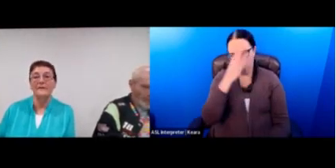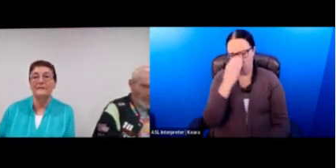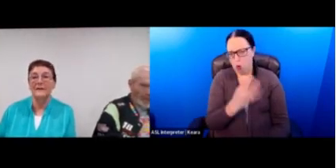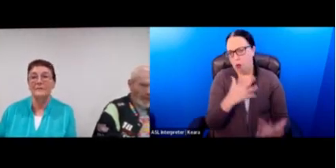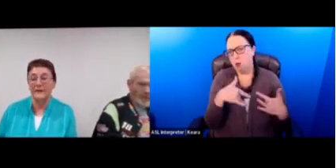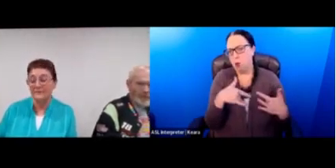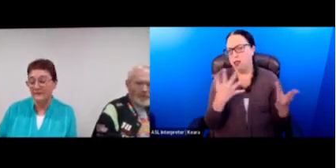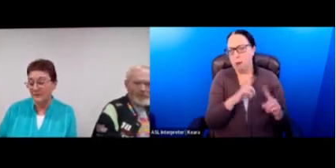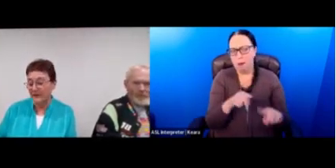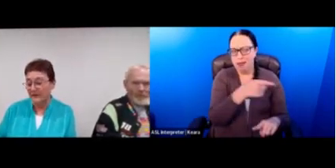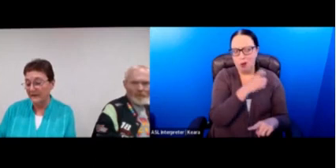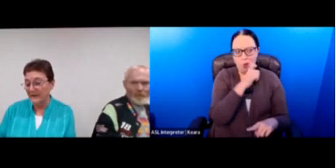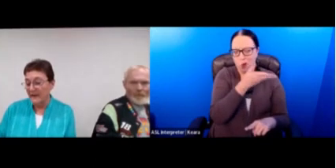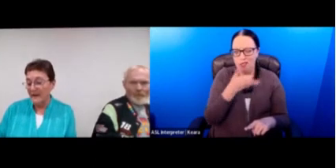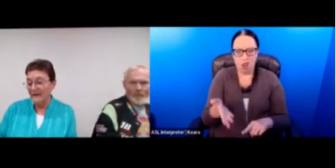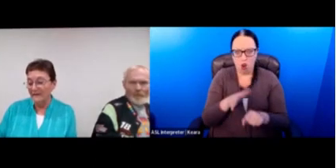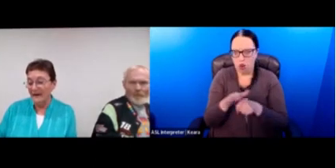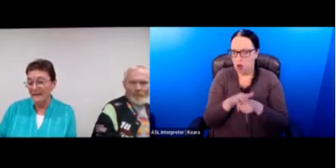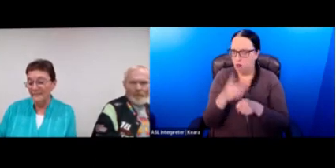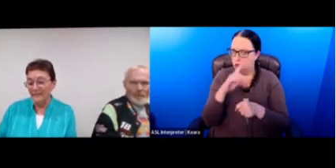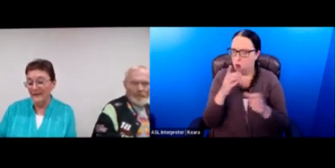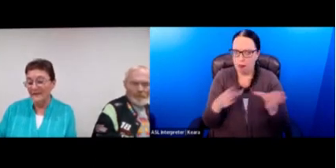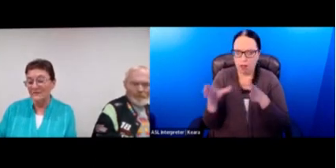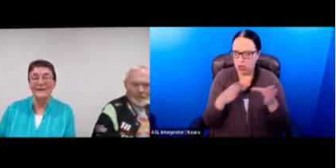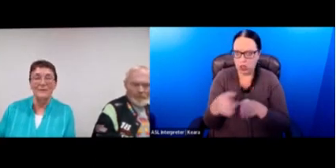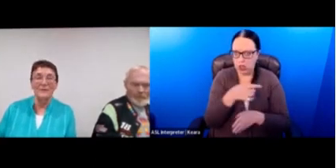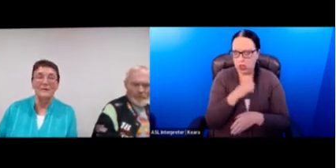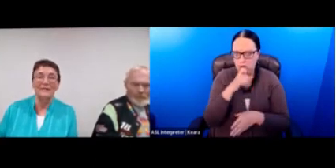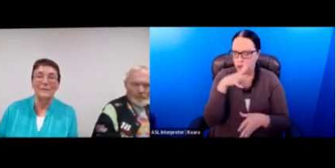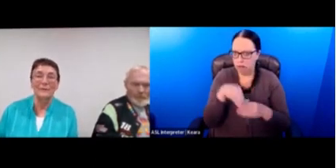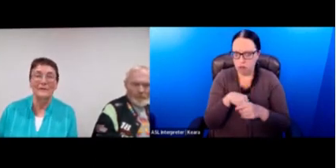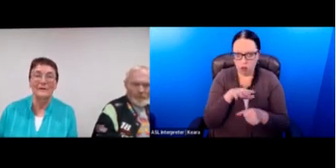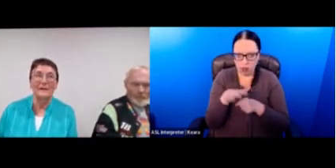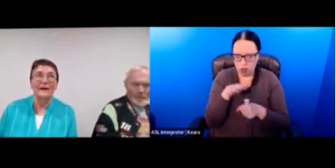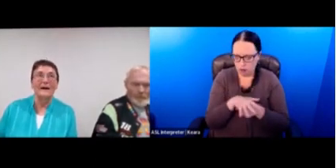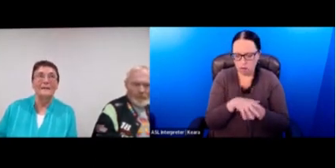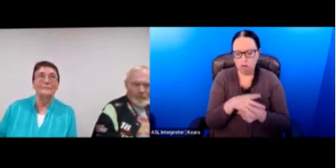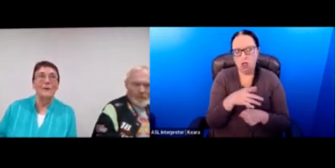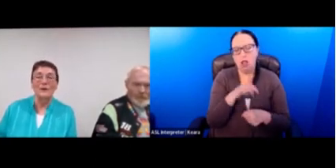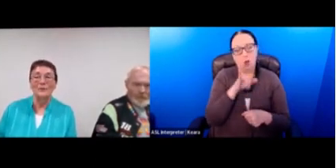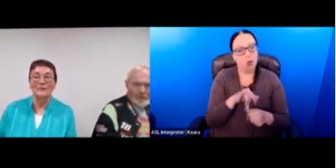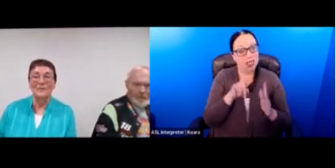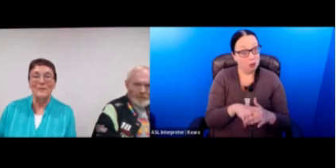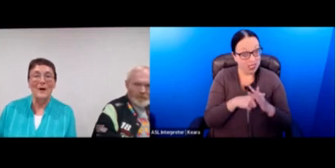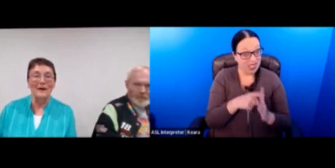them at the table enough in the planning. And initially, they were the ones that were probably poking holes in the boat behind